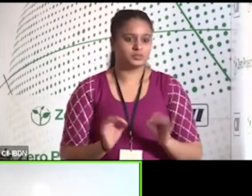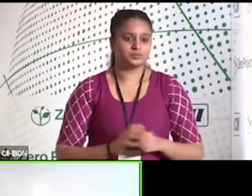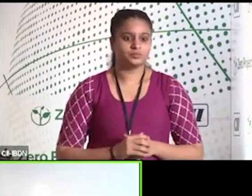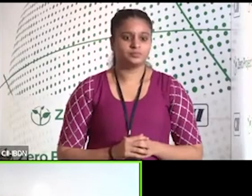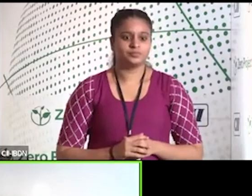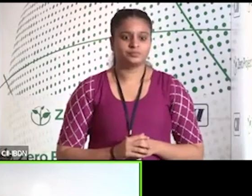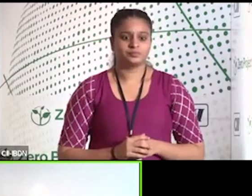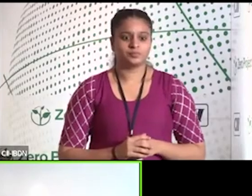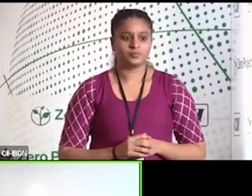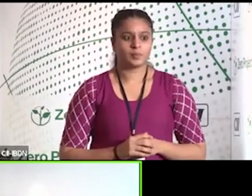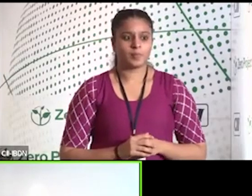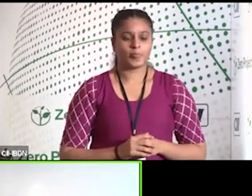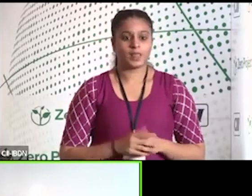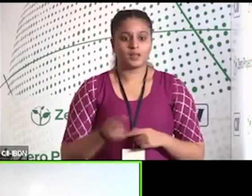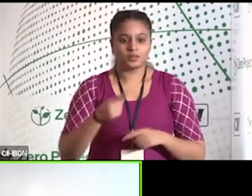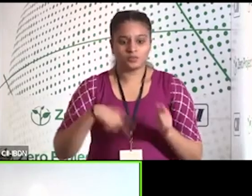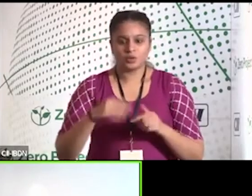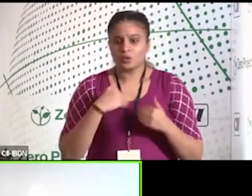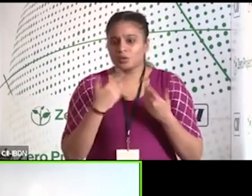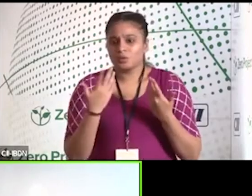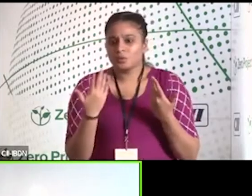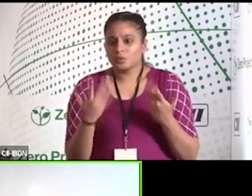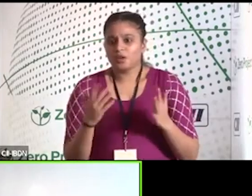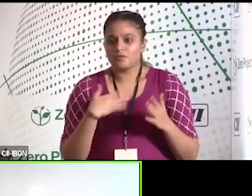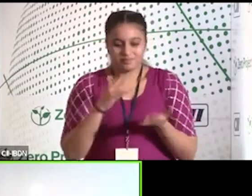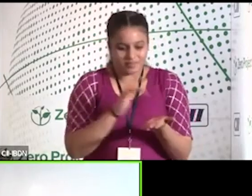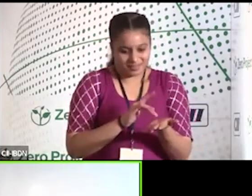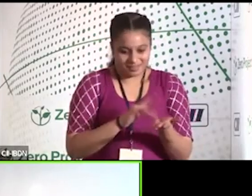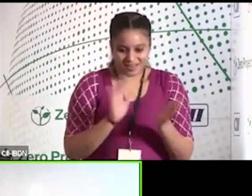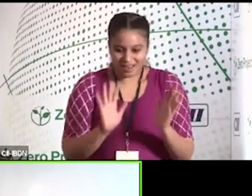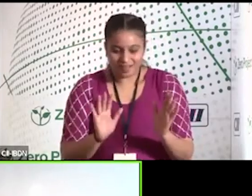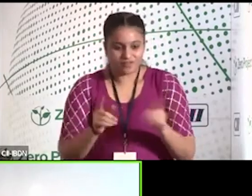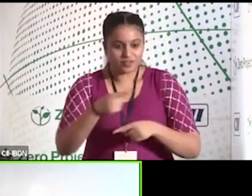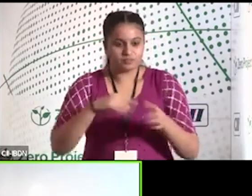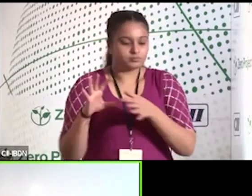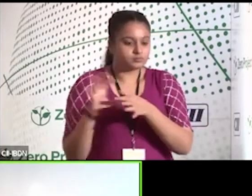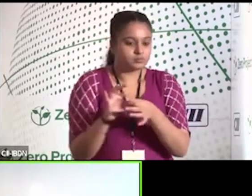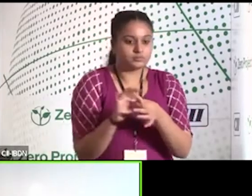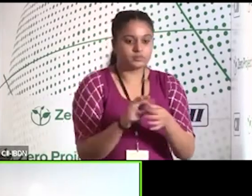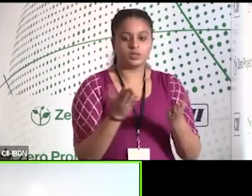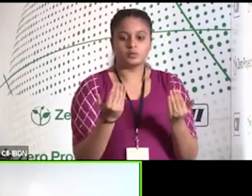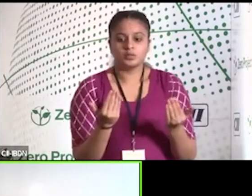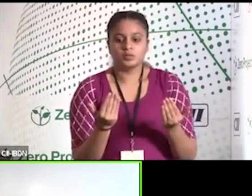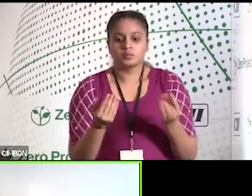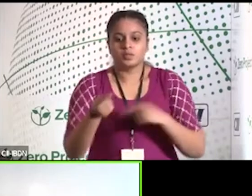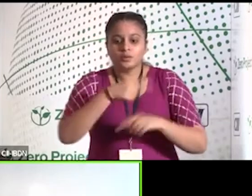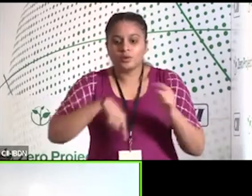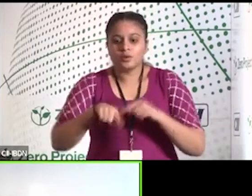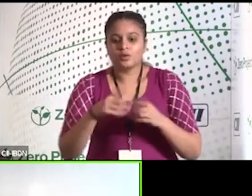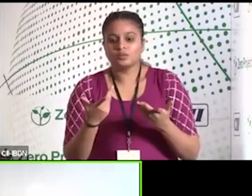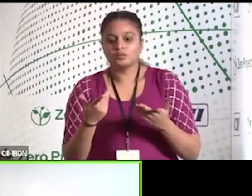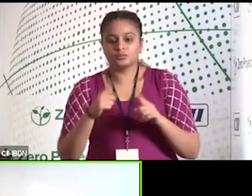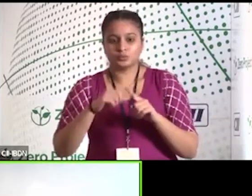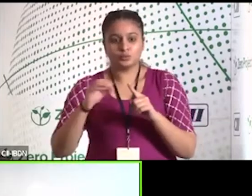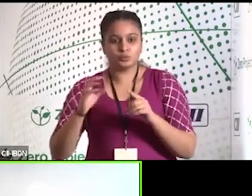And we thought that this is the area where we can connect and also provide them the right tools, capacity building